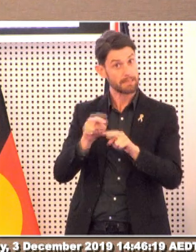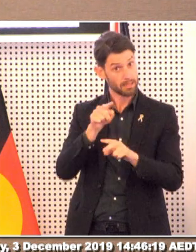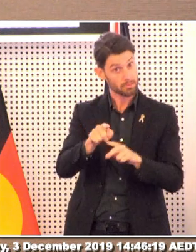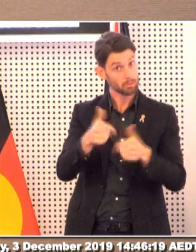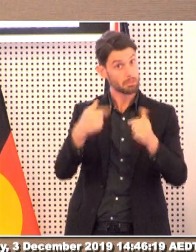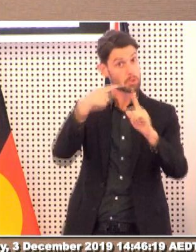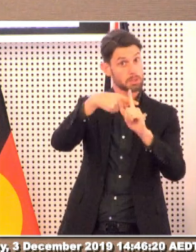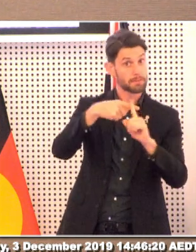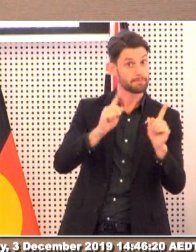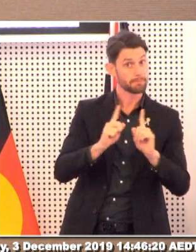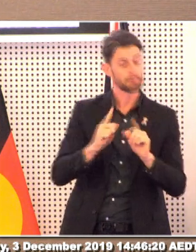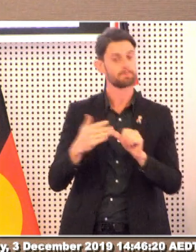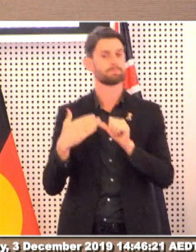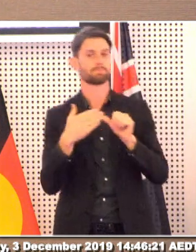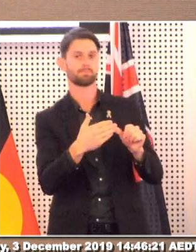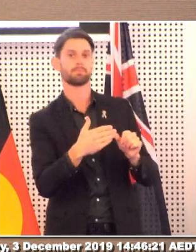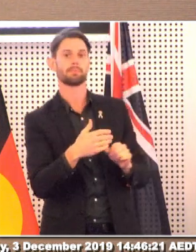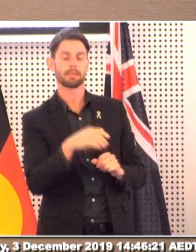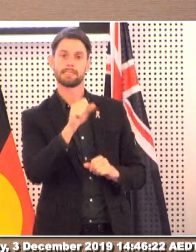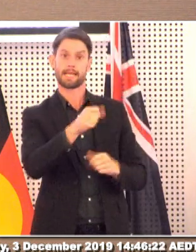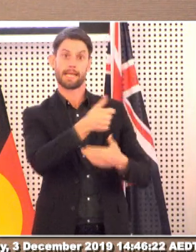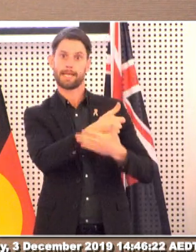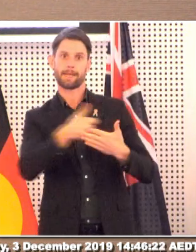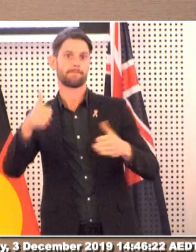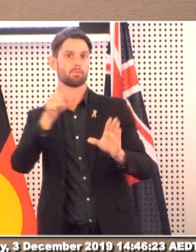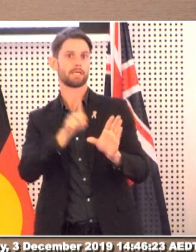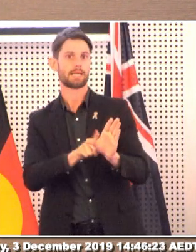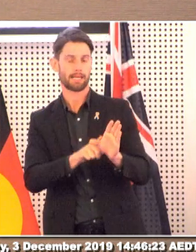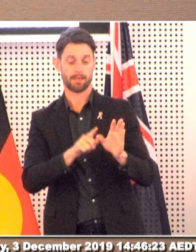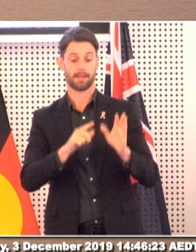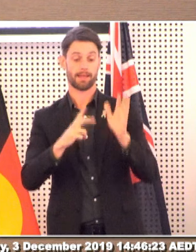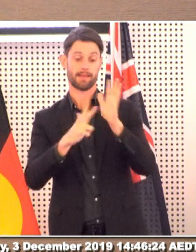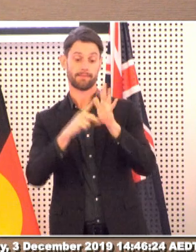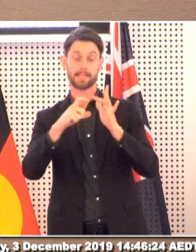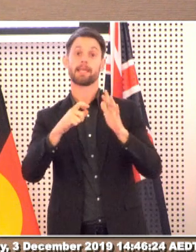And every year the Victorian Equal Opportunity Human Rights Commission does a